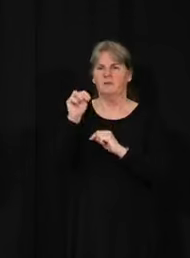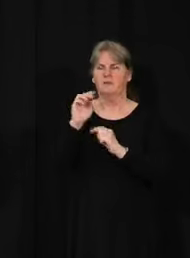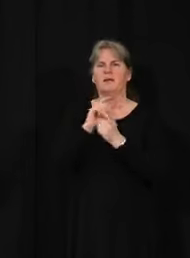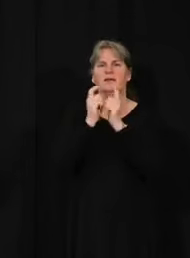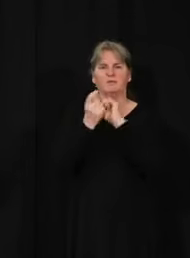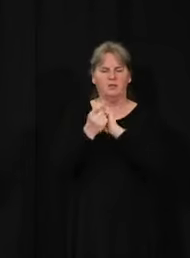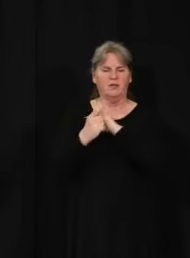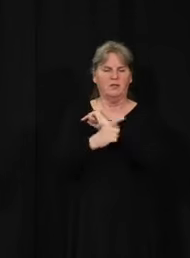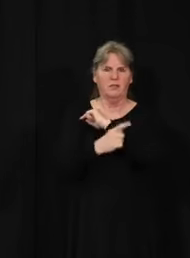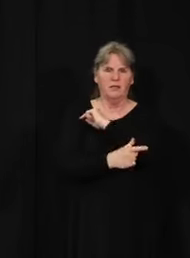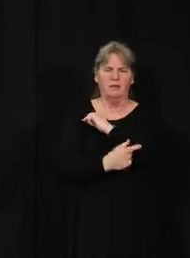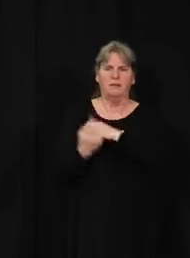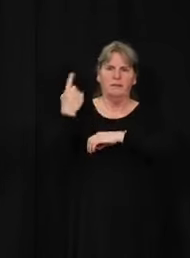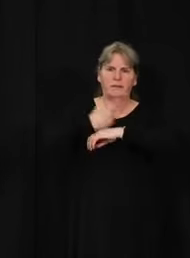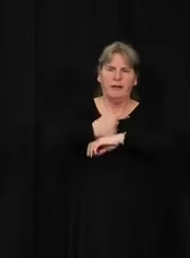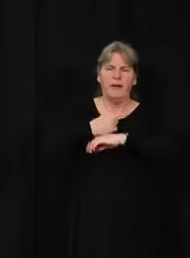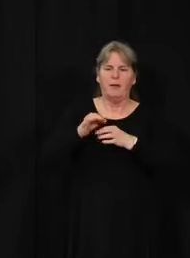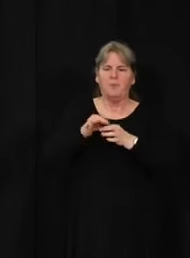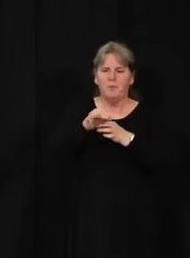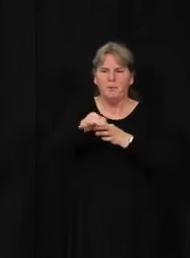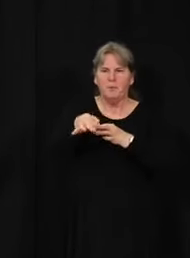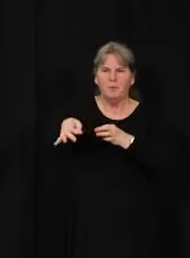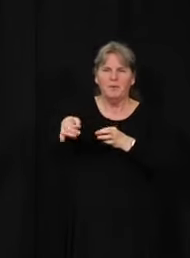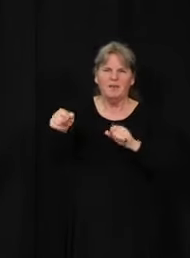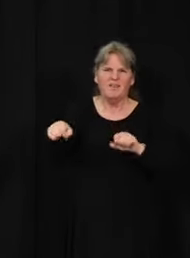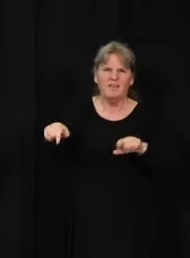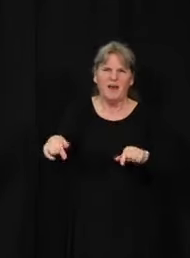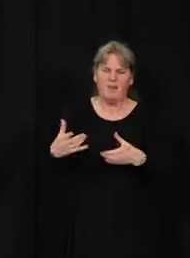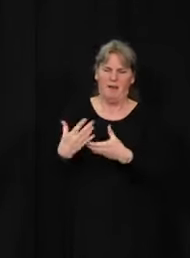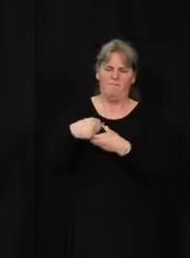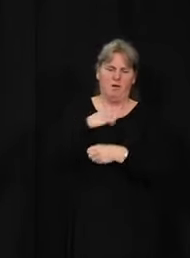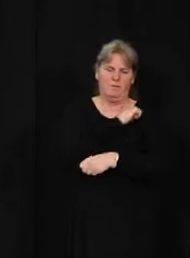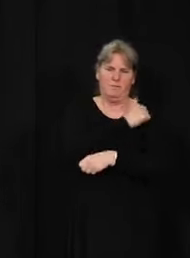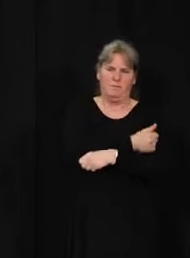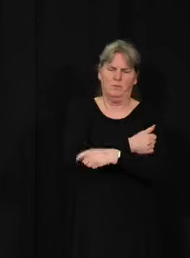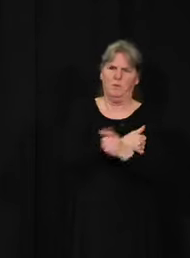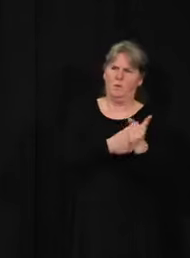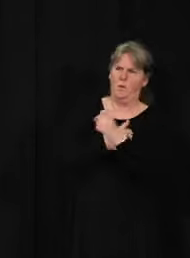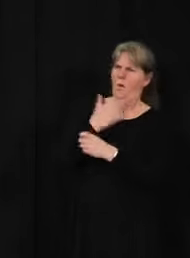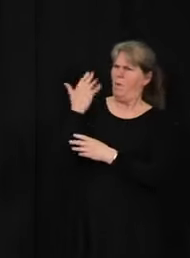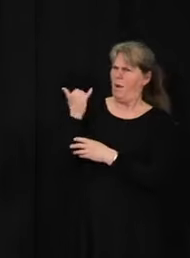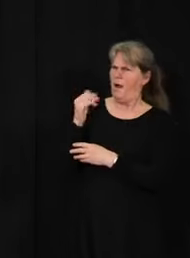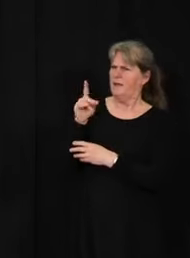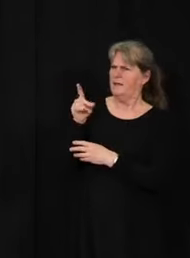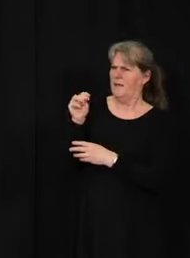legislative timelines. Can you explain why deputy ministers need these two